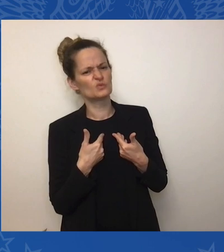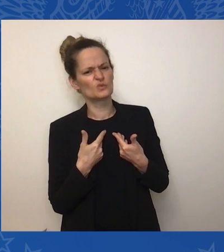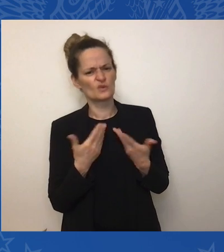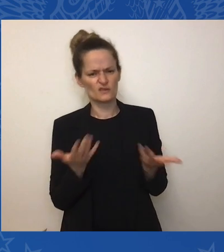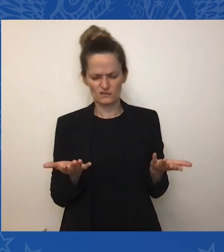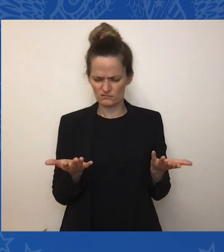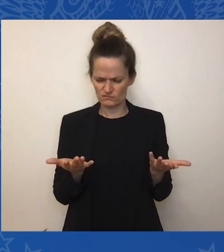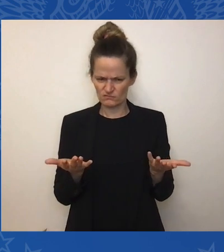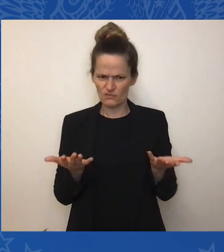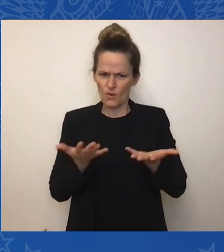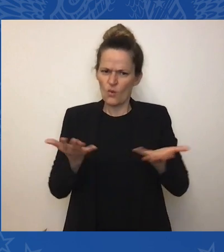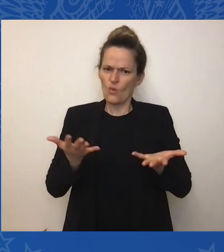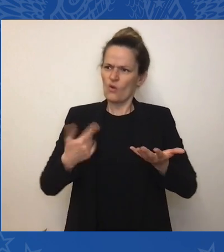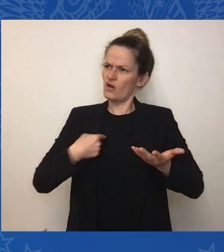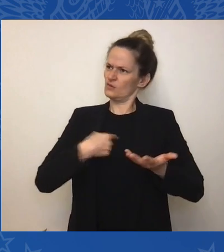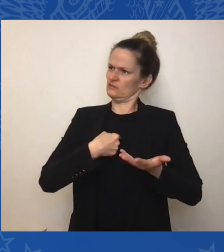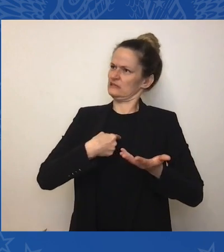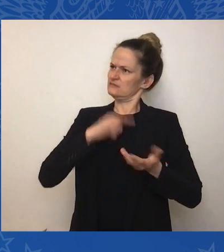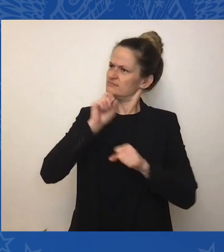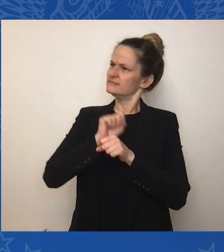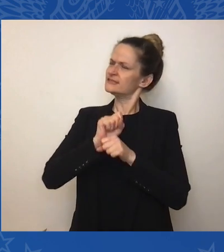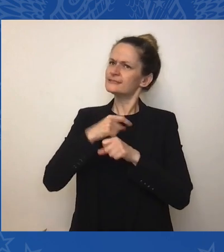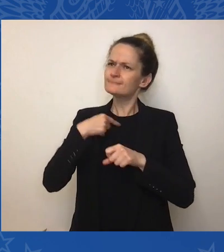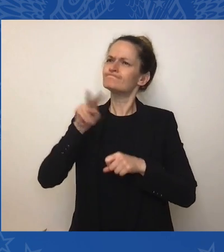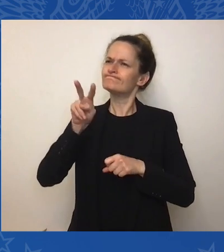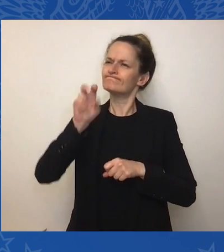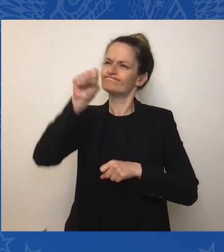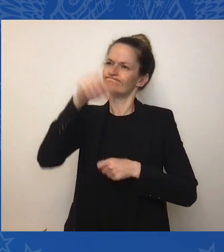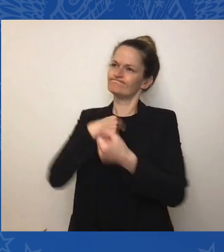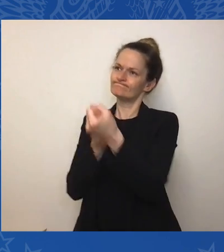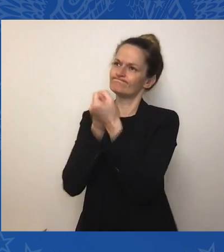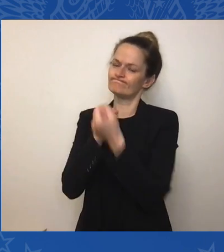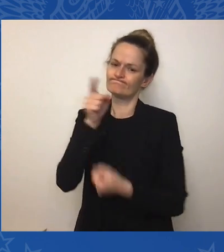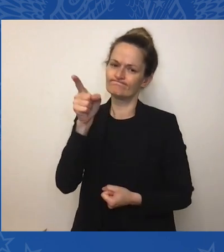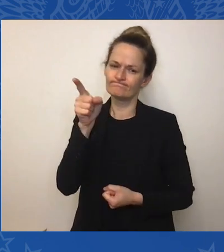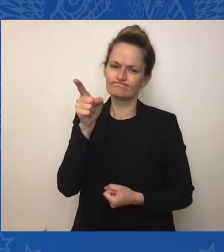And maybe more importantly, "Who are we going to be?"